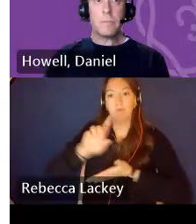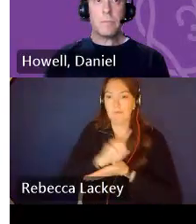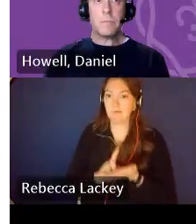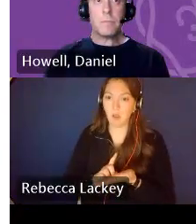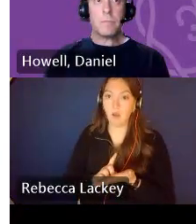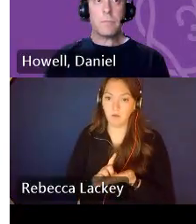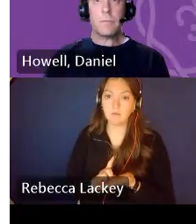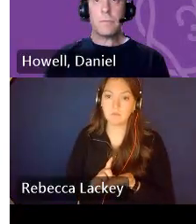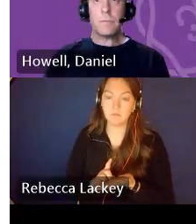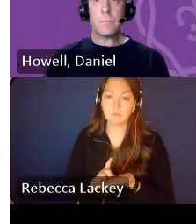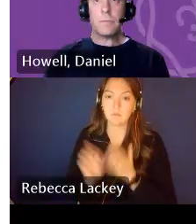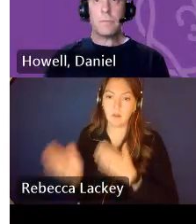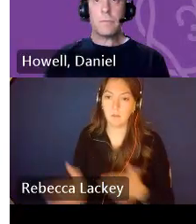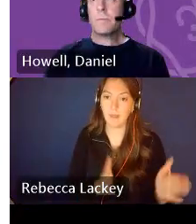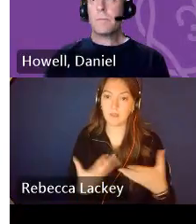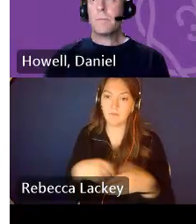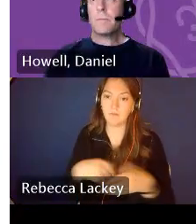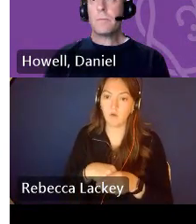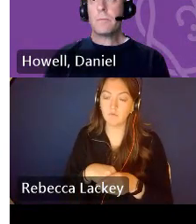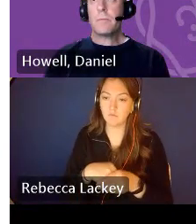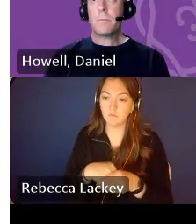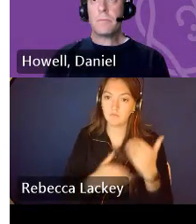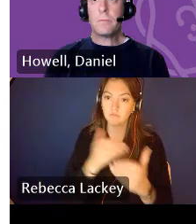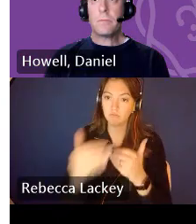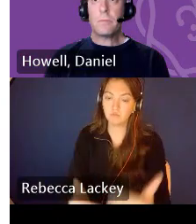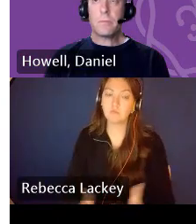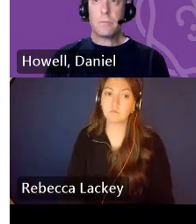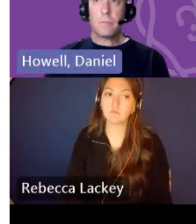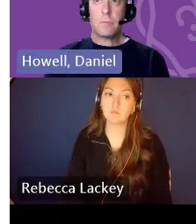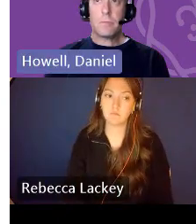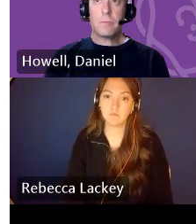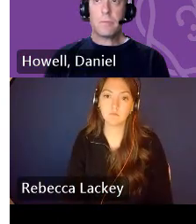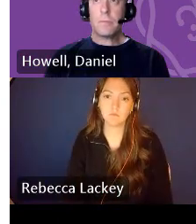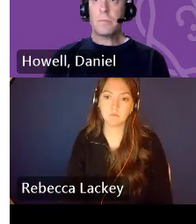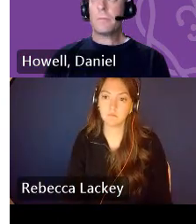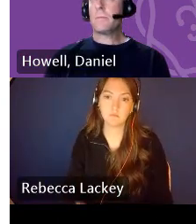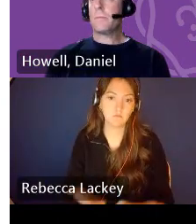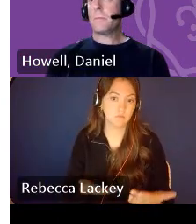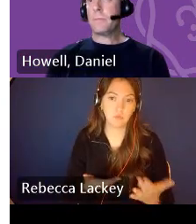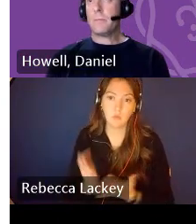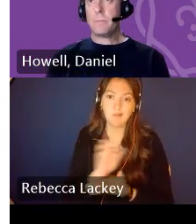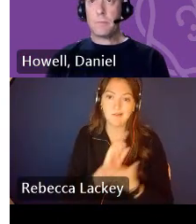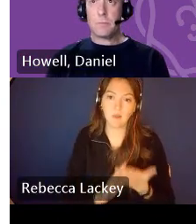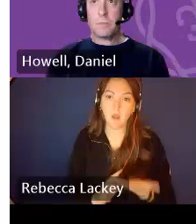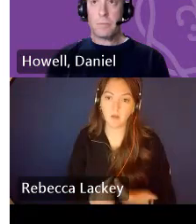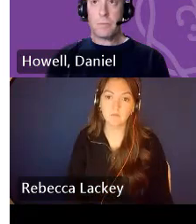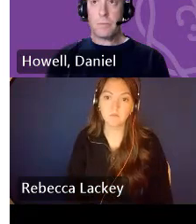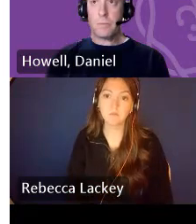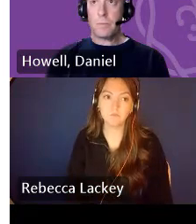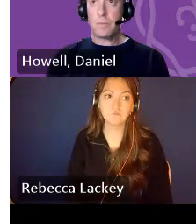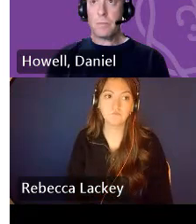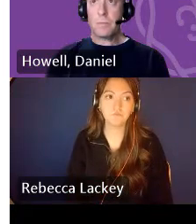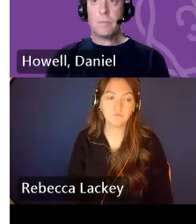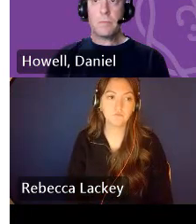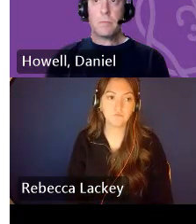and the plans as it progresses through the life of the design.